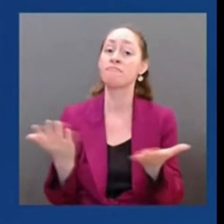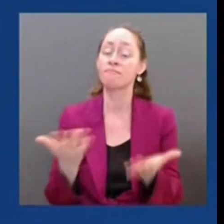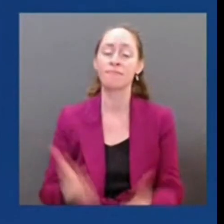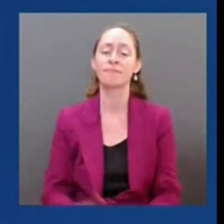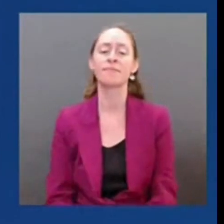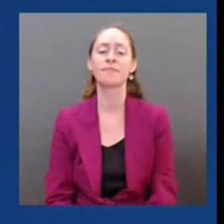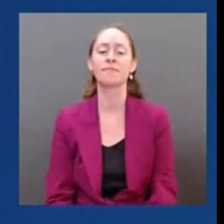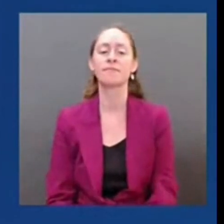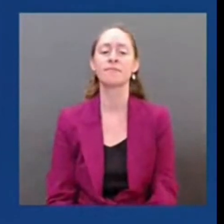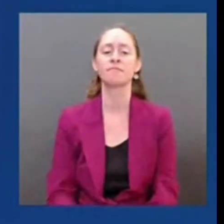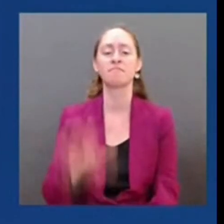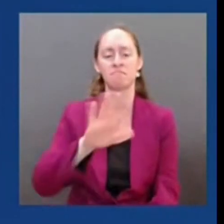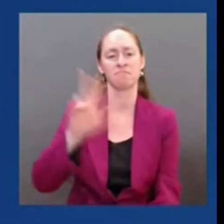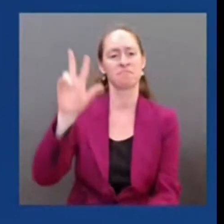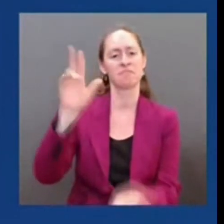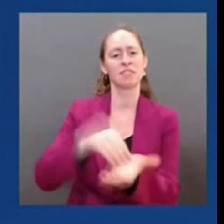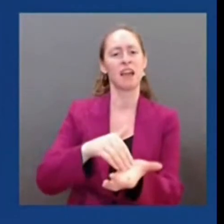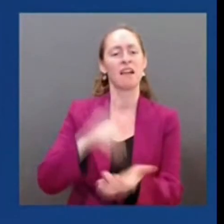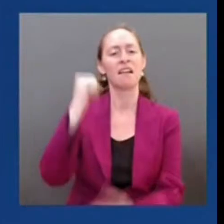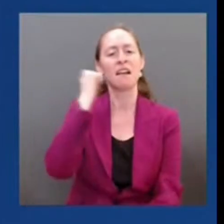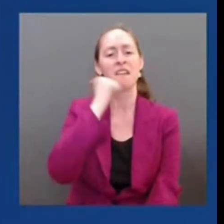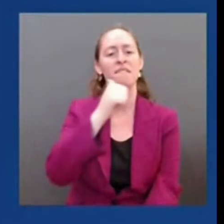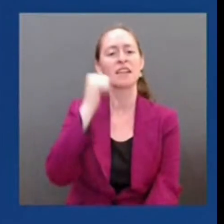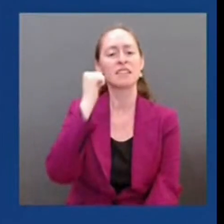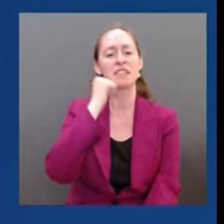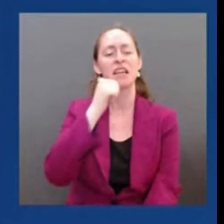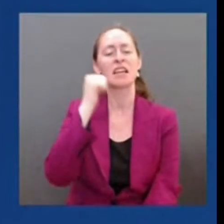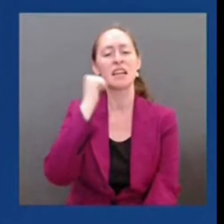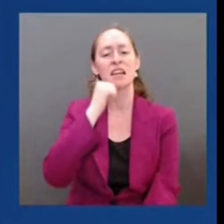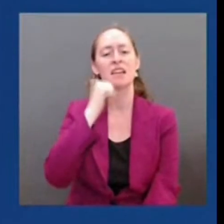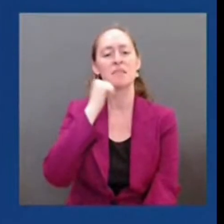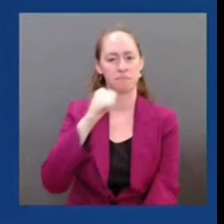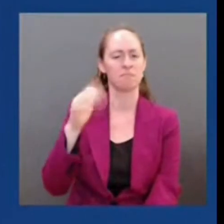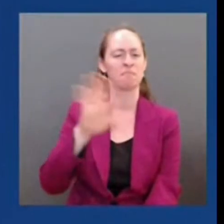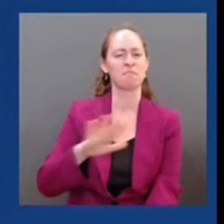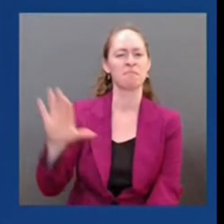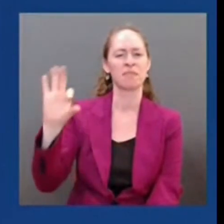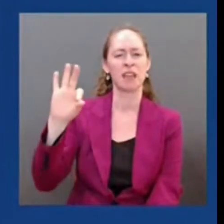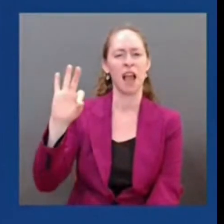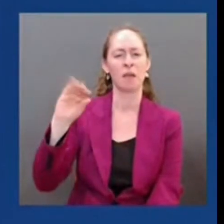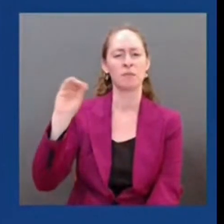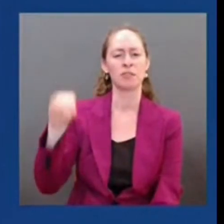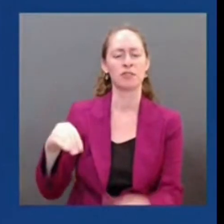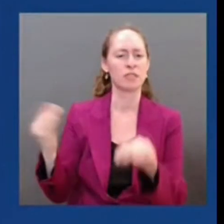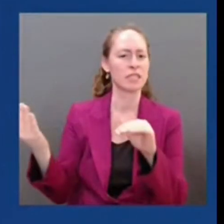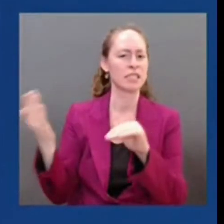THE SEVEN-DAY AVERAGE OF HOSPITAL ADMISSIONS IS 3,000 PER DAY AND THAT'S AN INCREASE